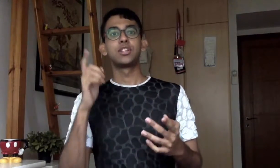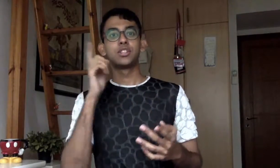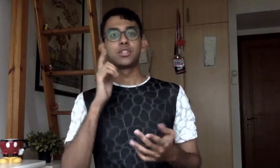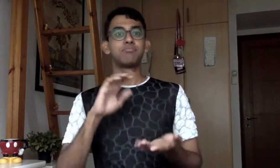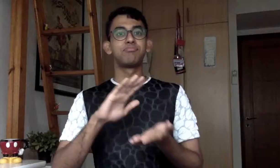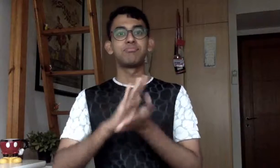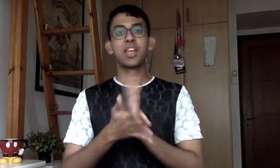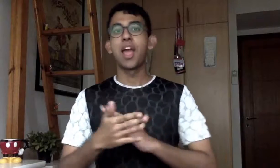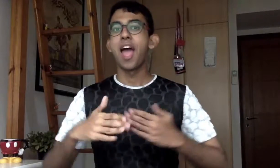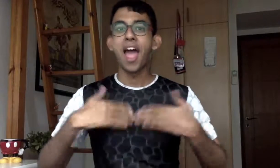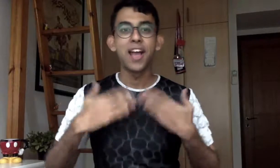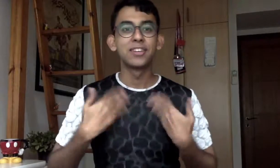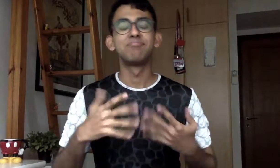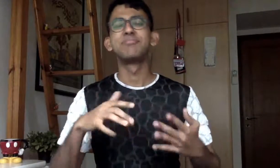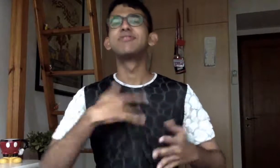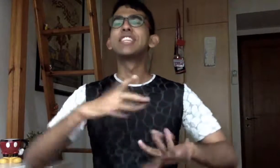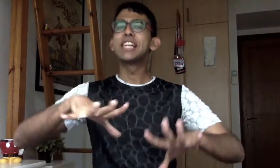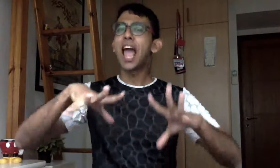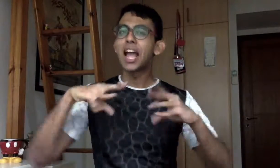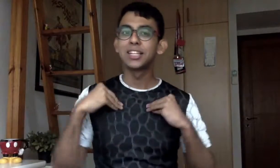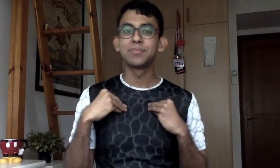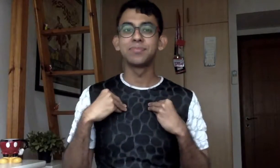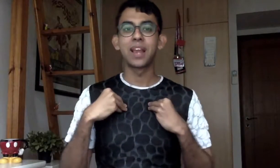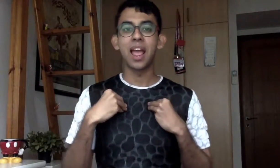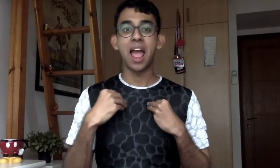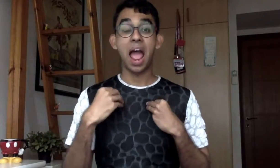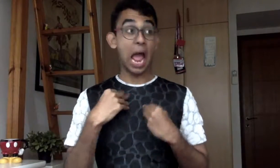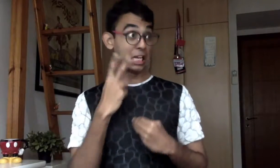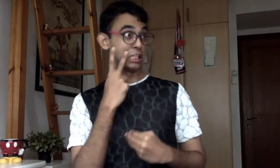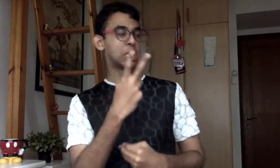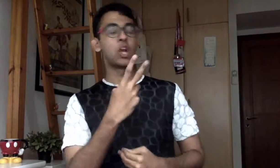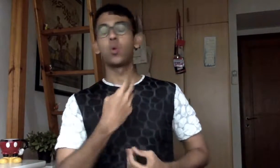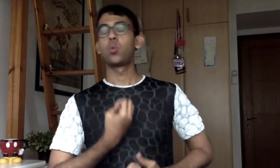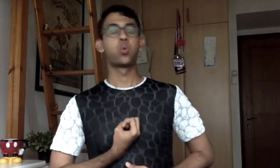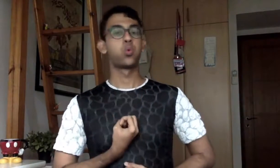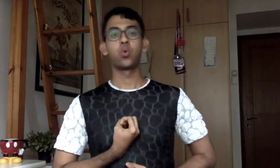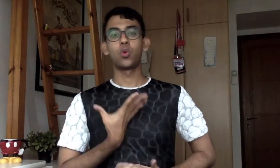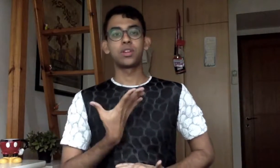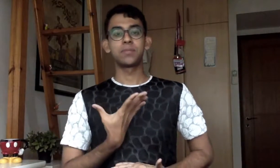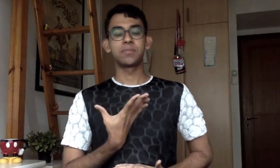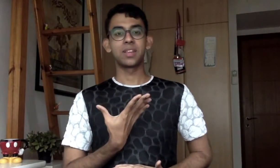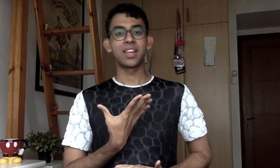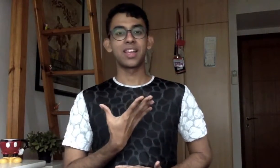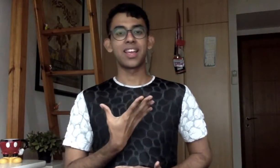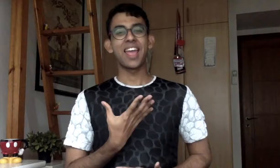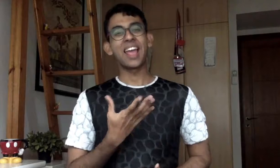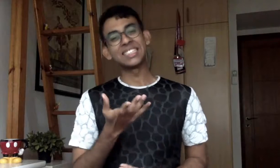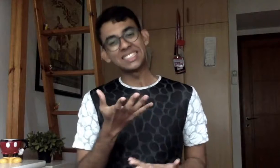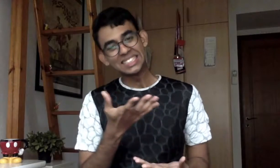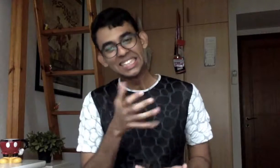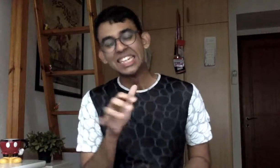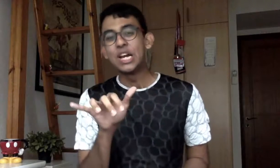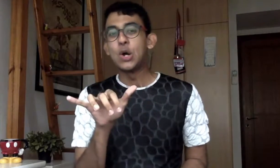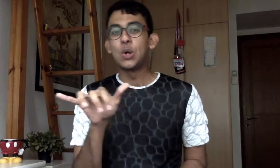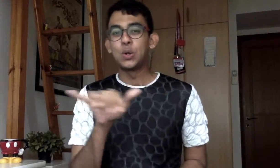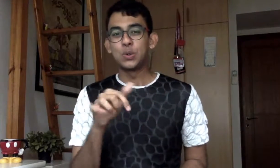So they felt happy and accepted. Seeing that was inspiring. And also,